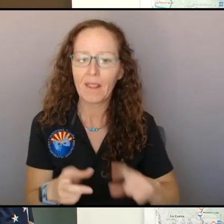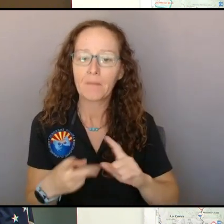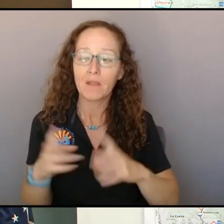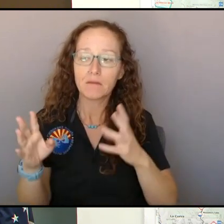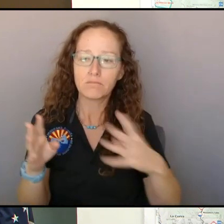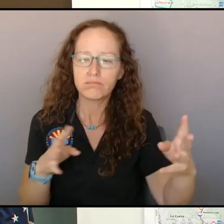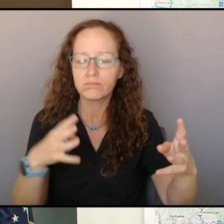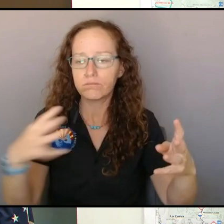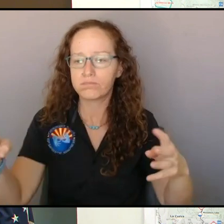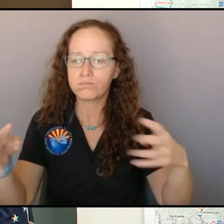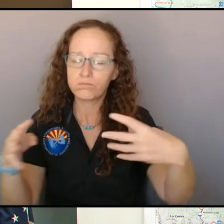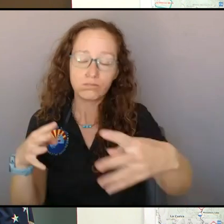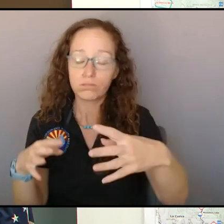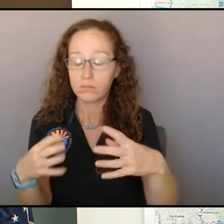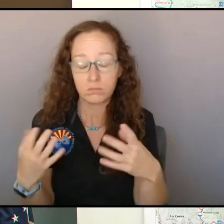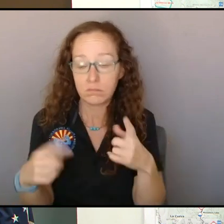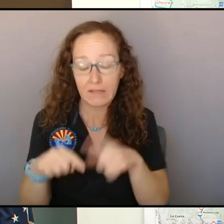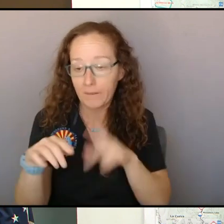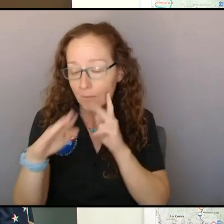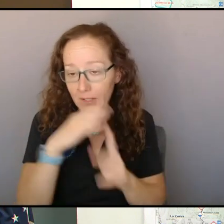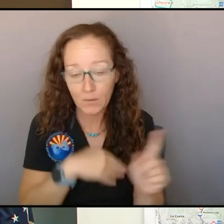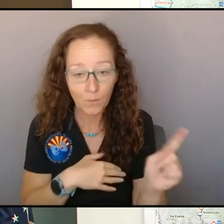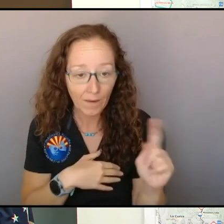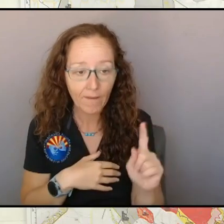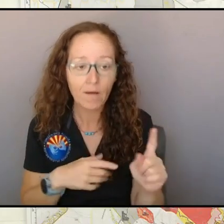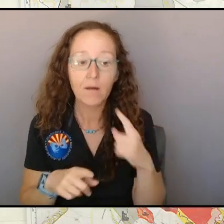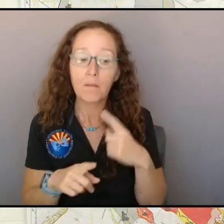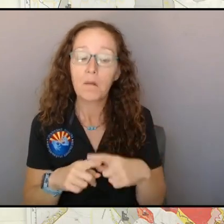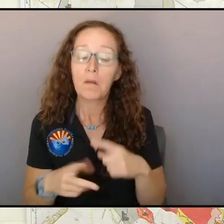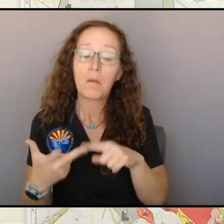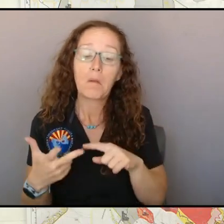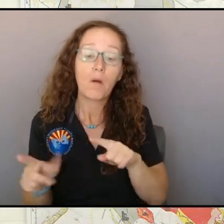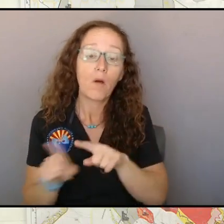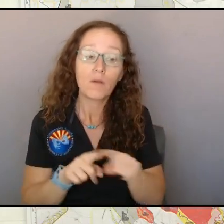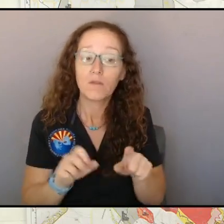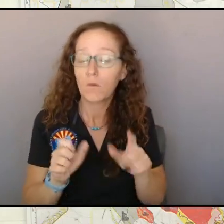rainfall in a small area that could potentially pose a threat